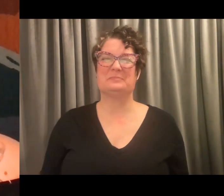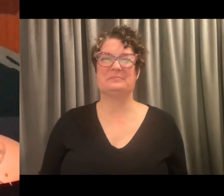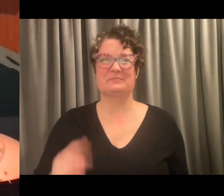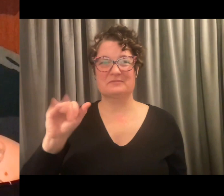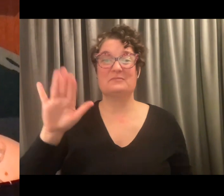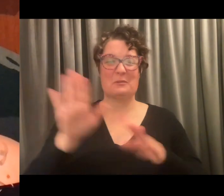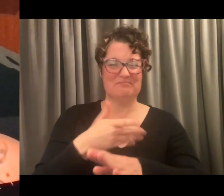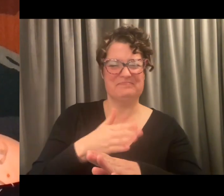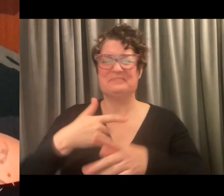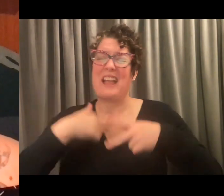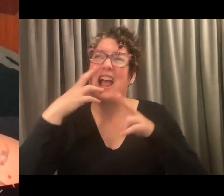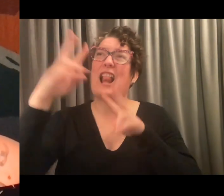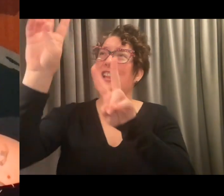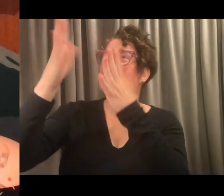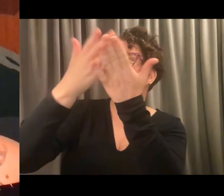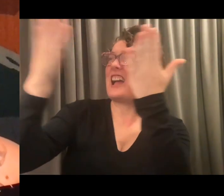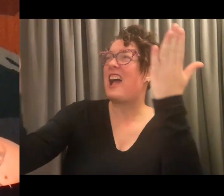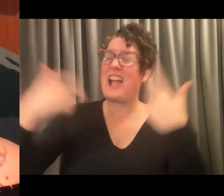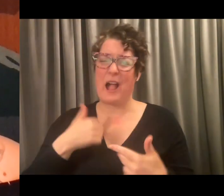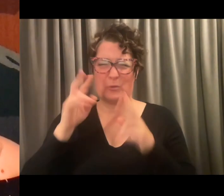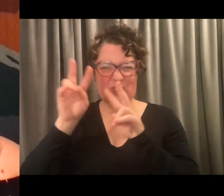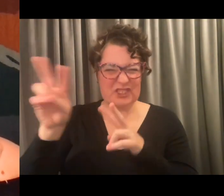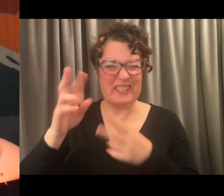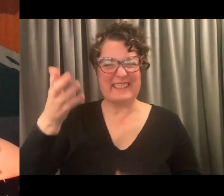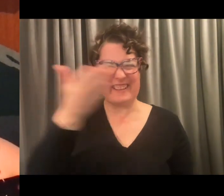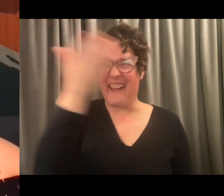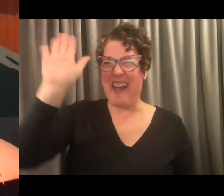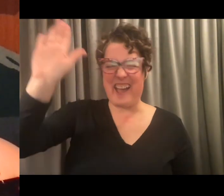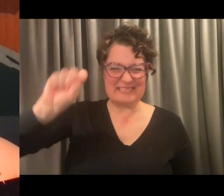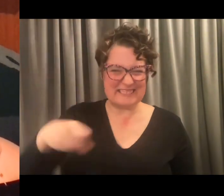for an angel to be my guide. Chills ran up and down my spine.